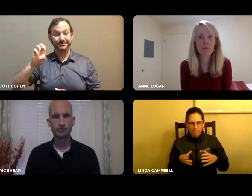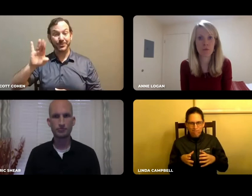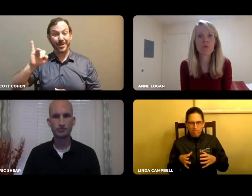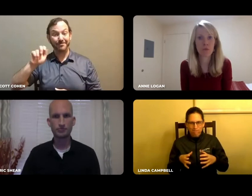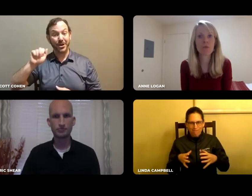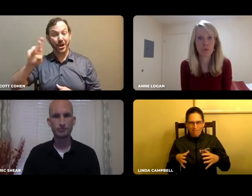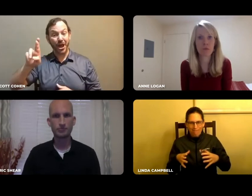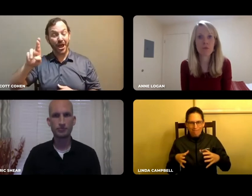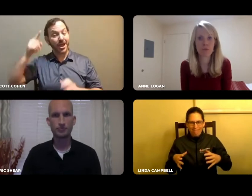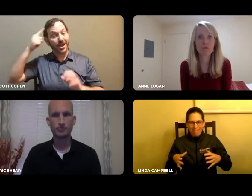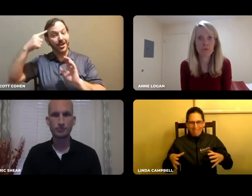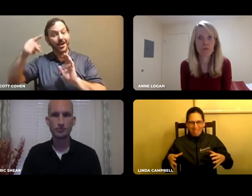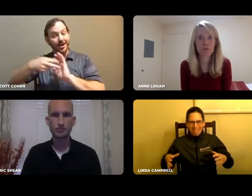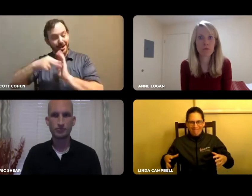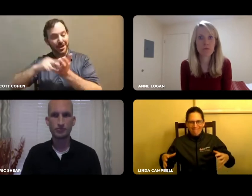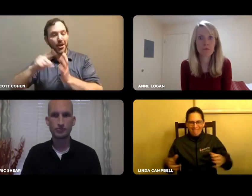I want to see them grow and grow.